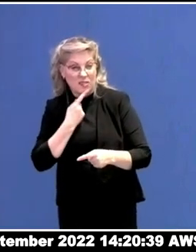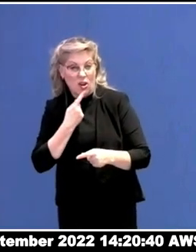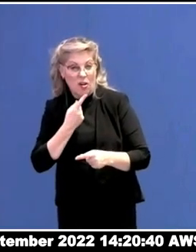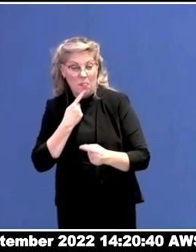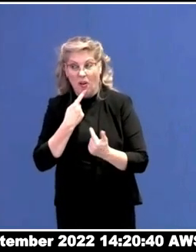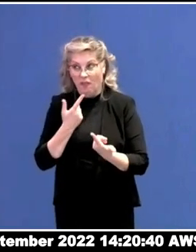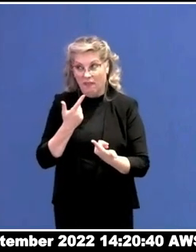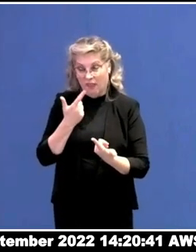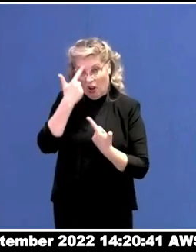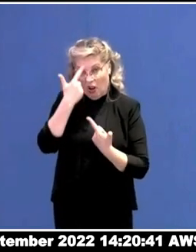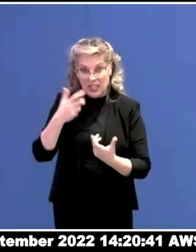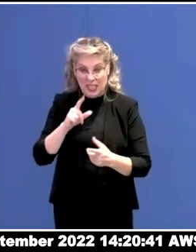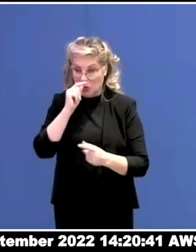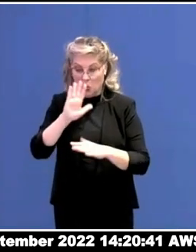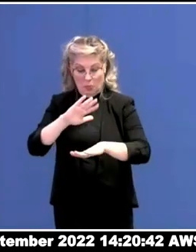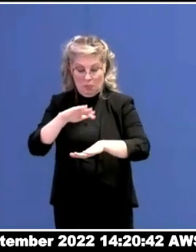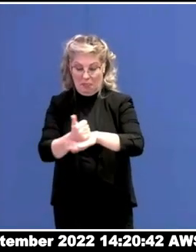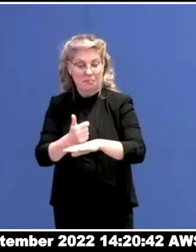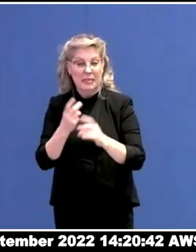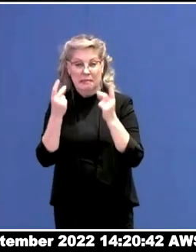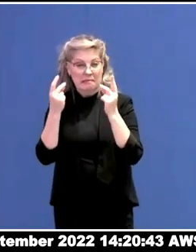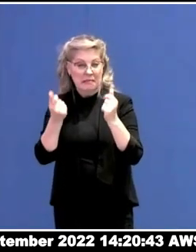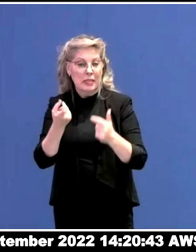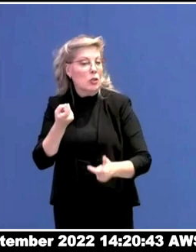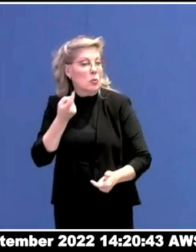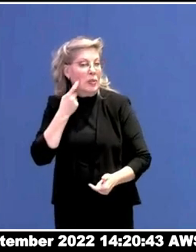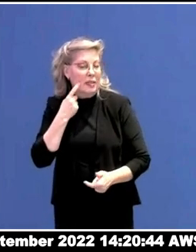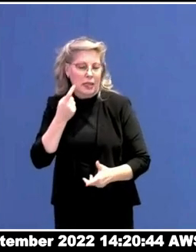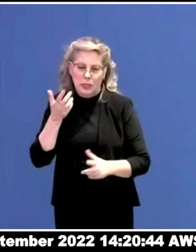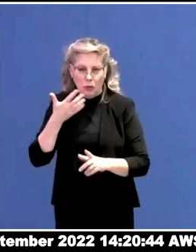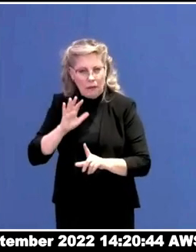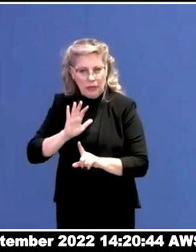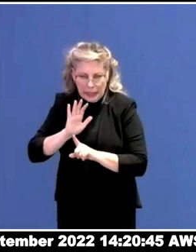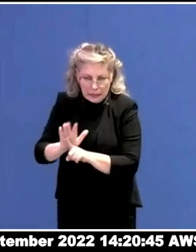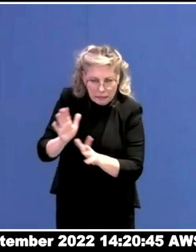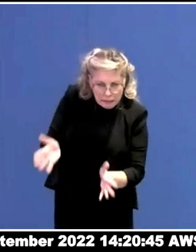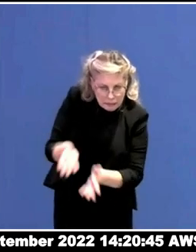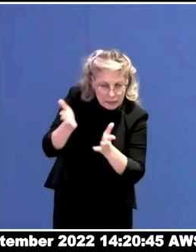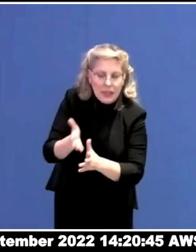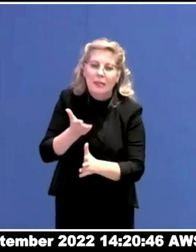implemented quite quickly, and I would really call on the Royal Commission to include them in their recommendations.